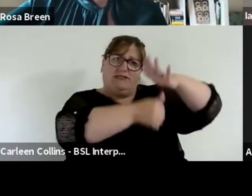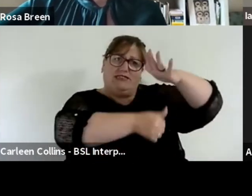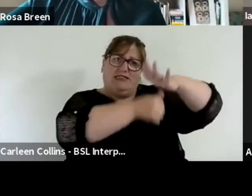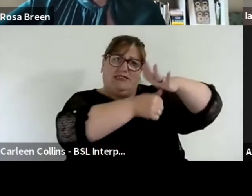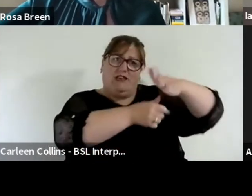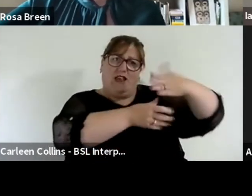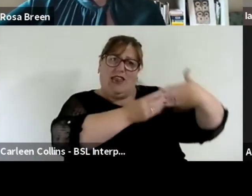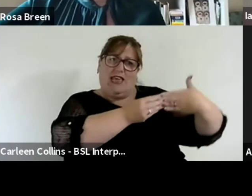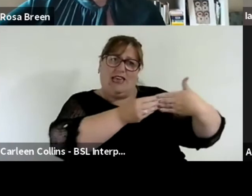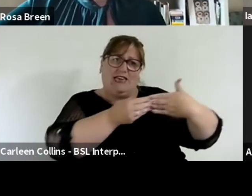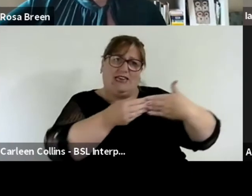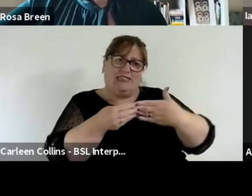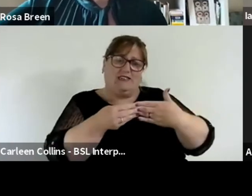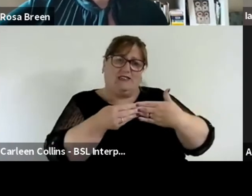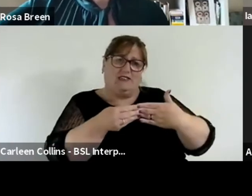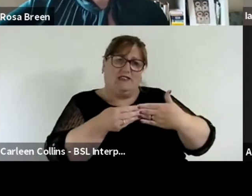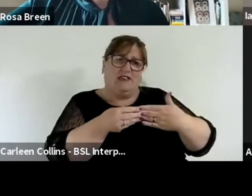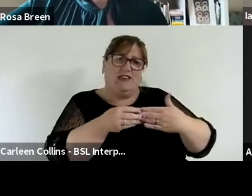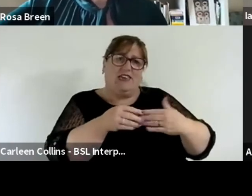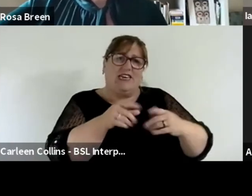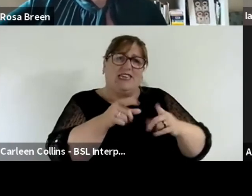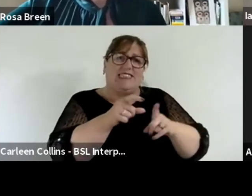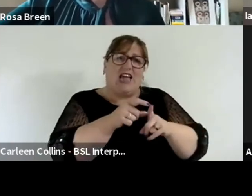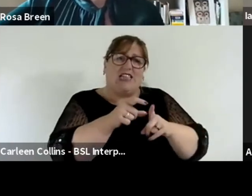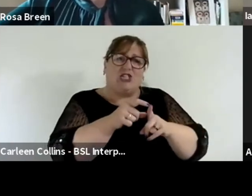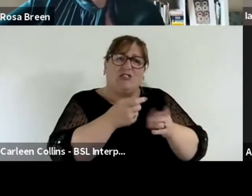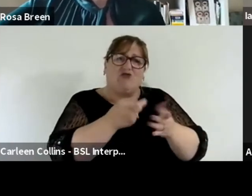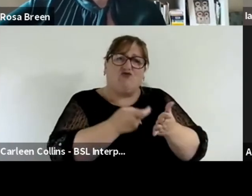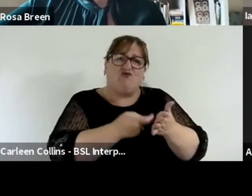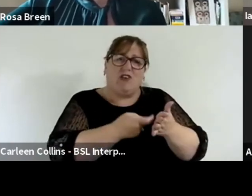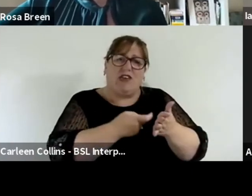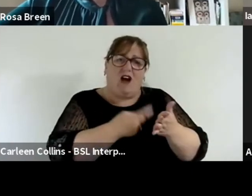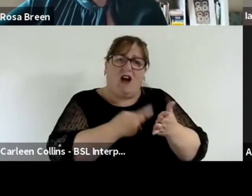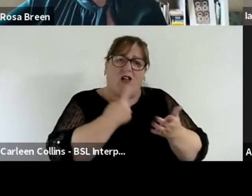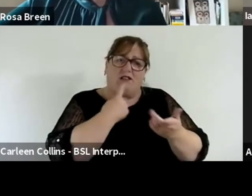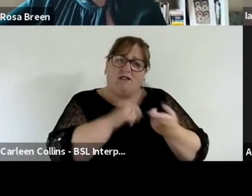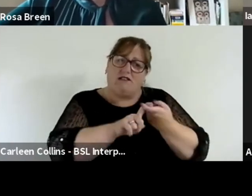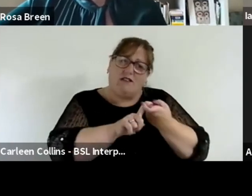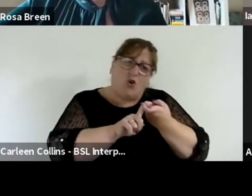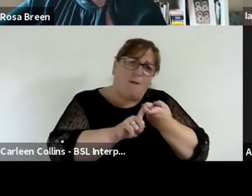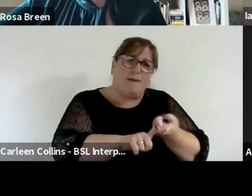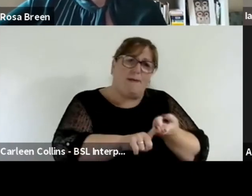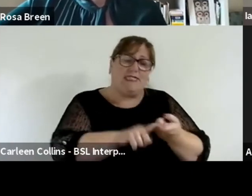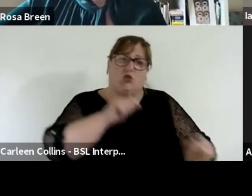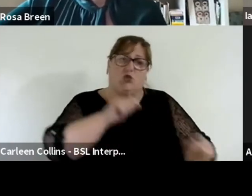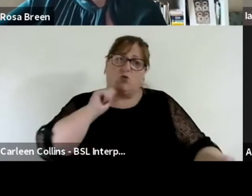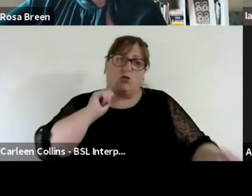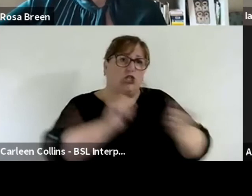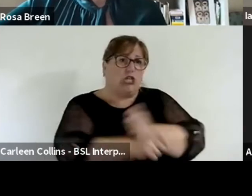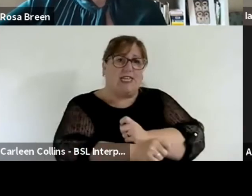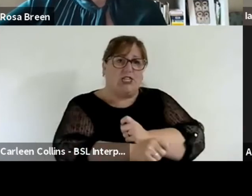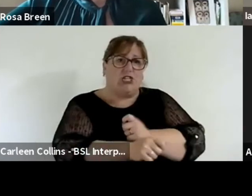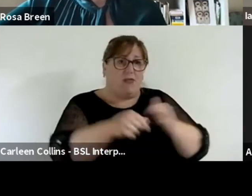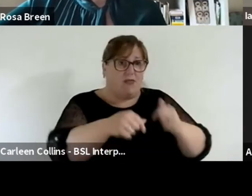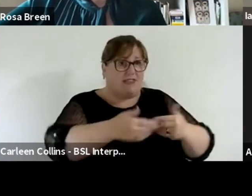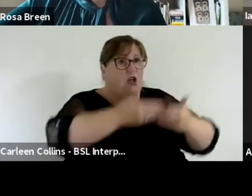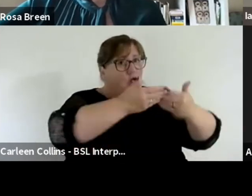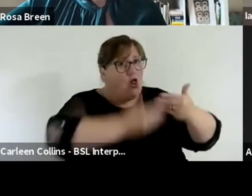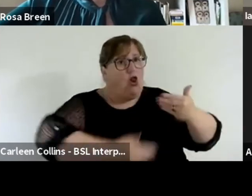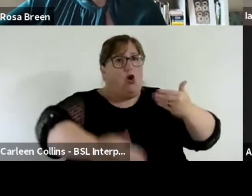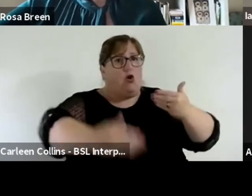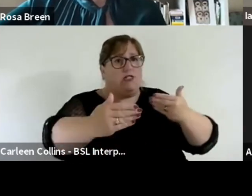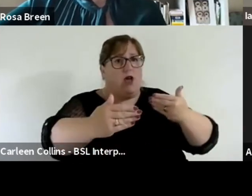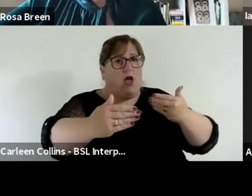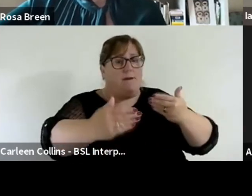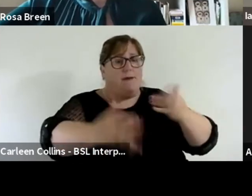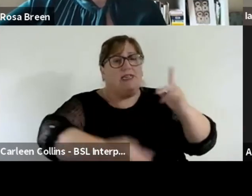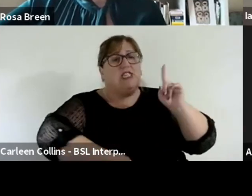Certainly from the work we have been doing on workplace adjustments in working with a lot of senior leaders